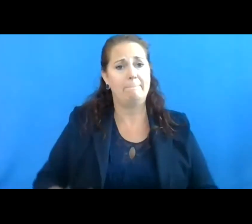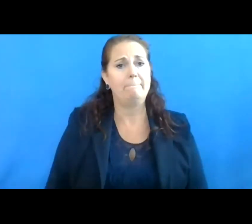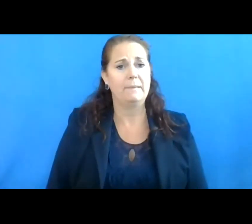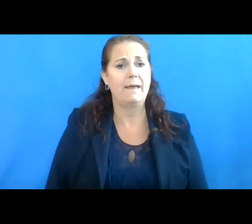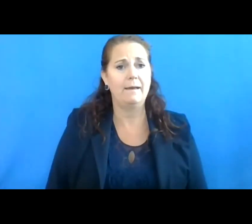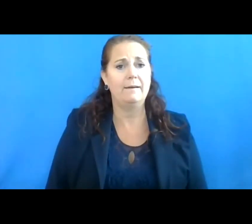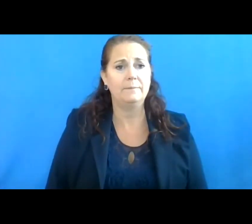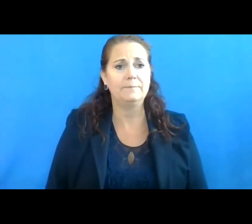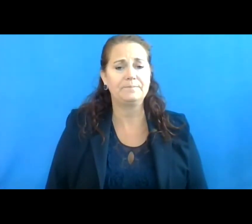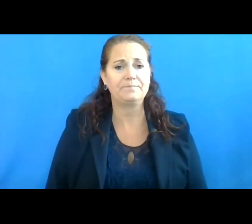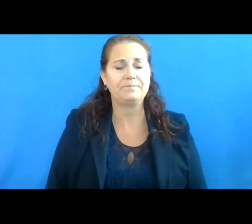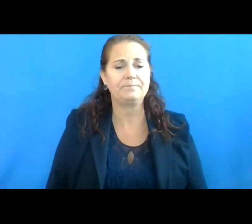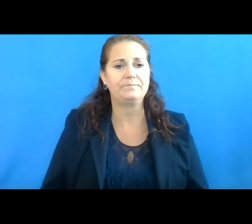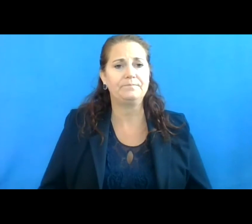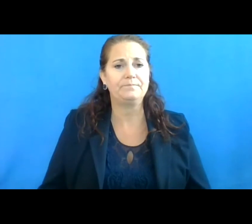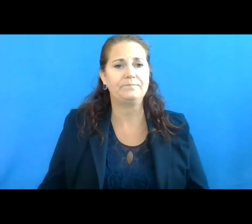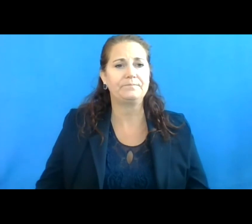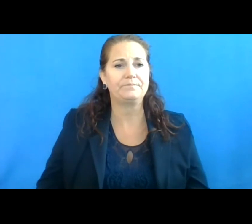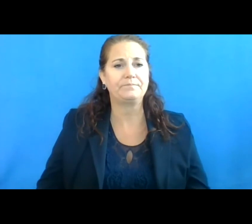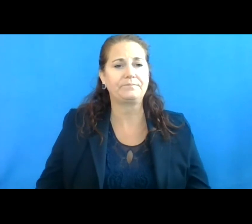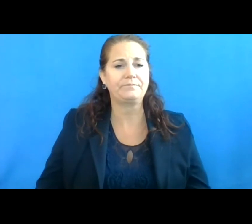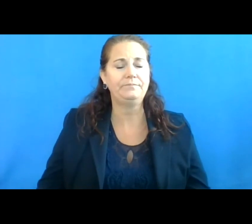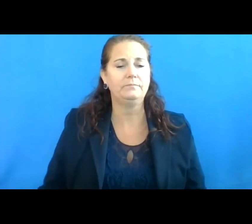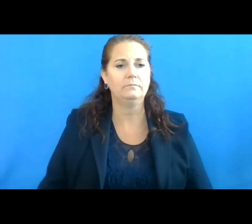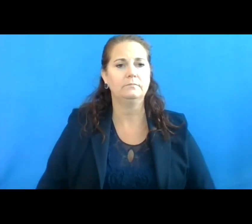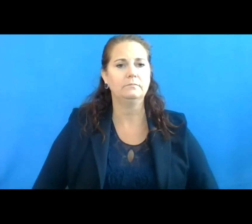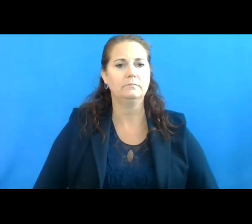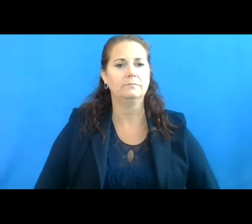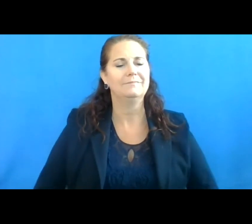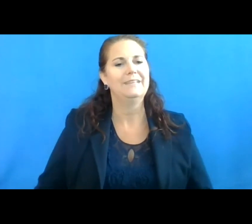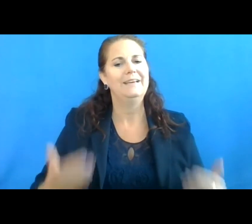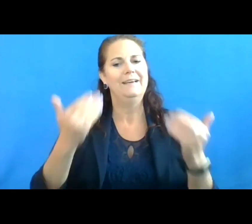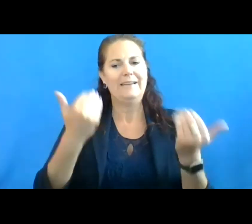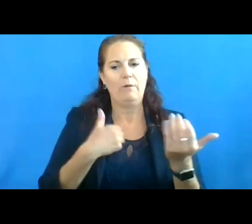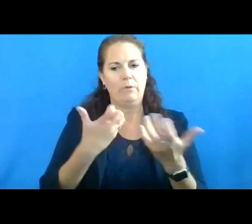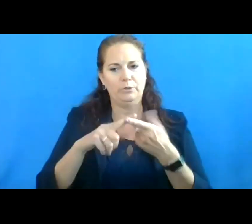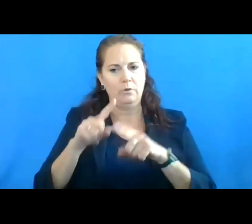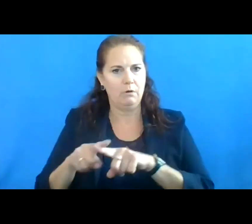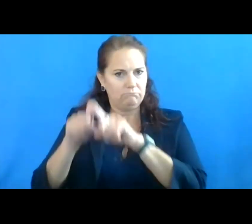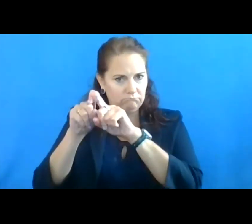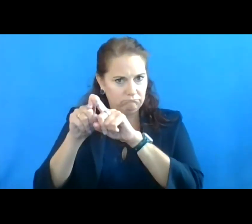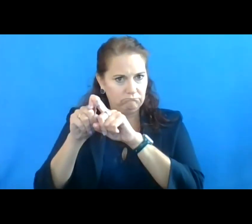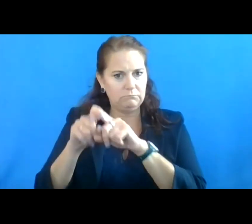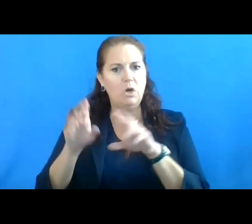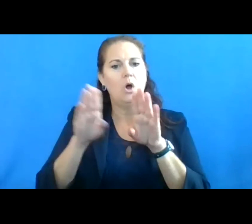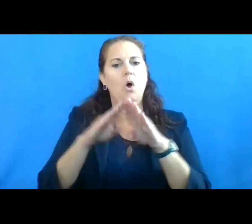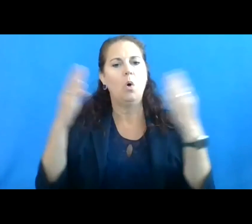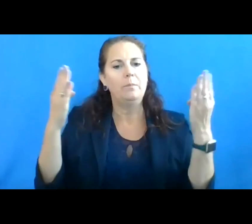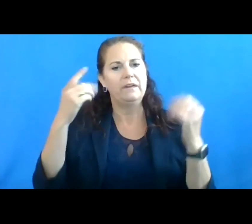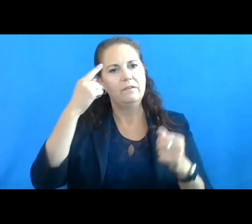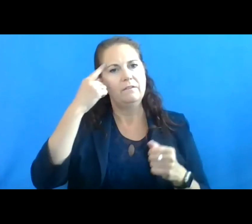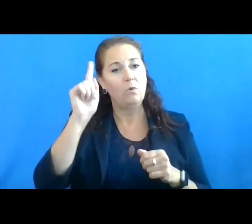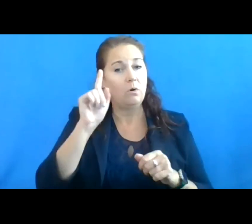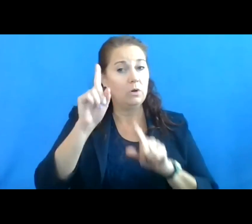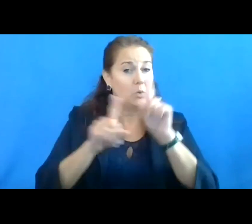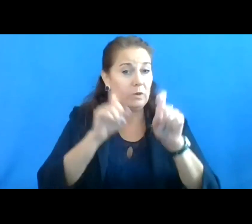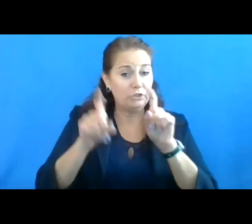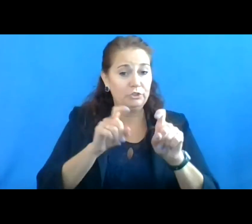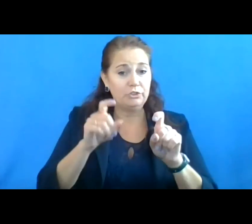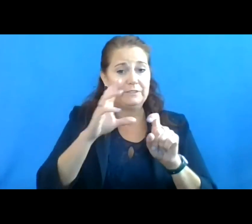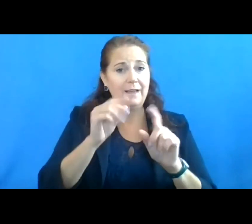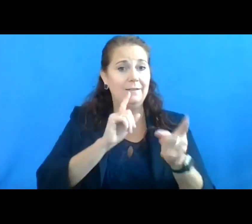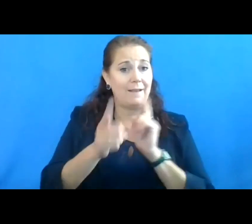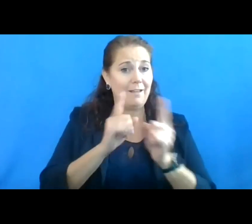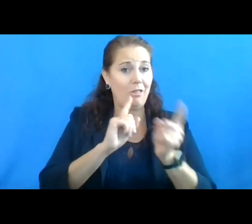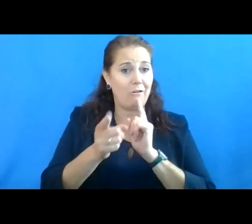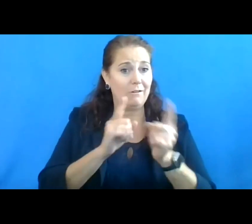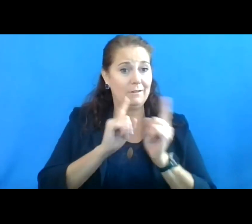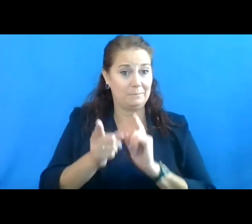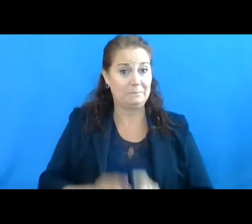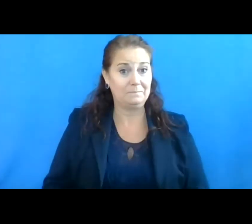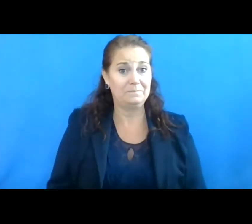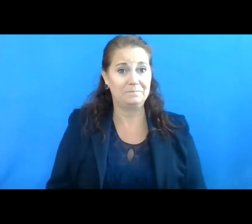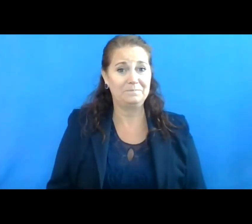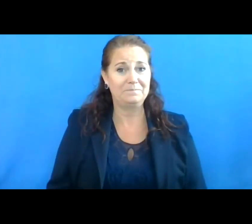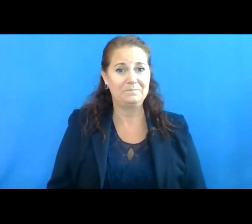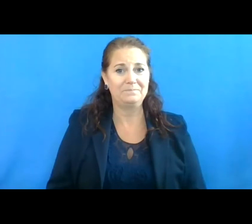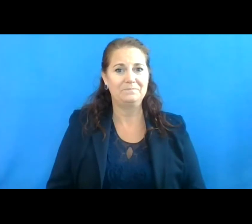So, I think I want to stop there and open it for questions and dialogue.